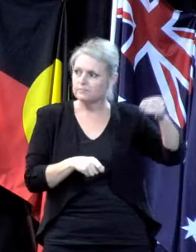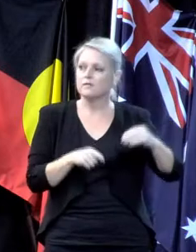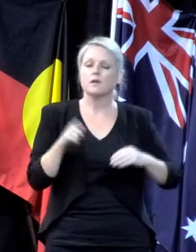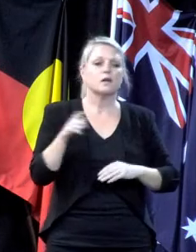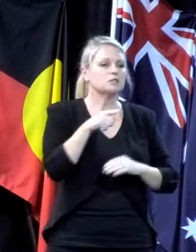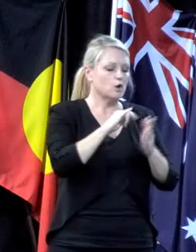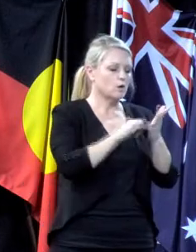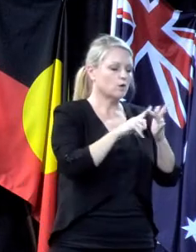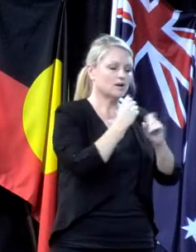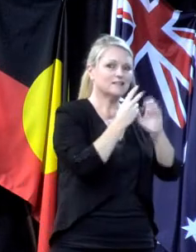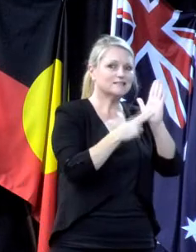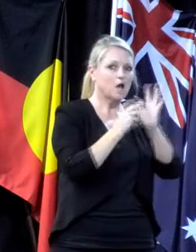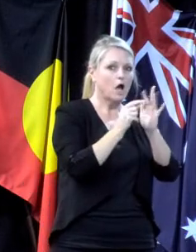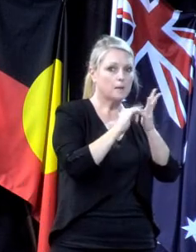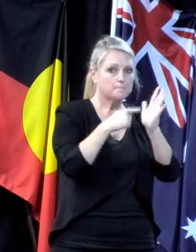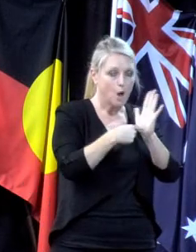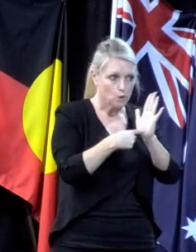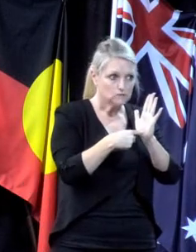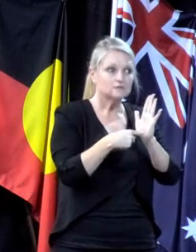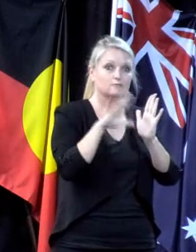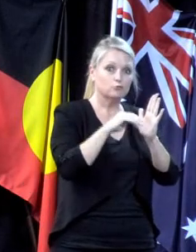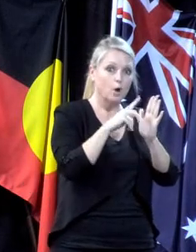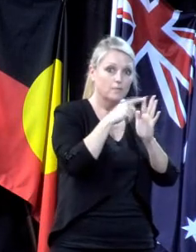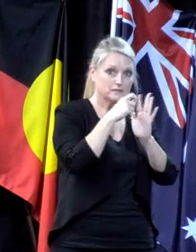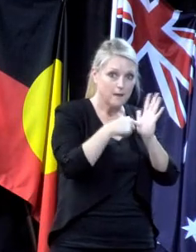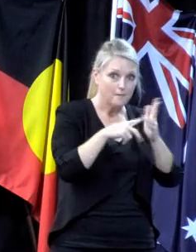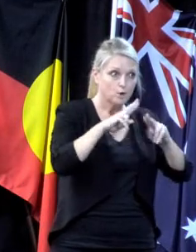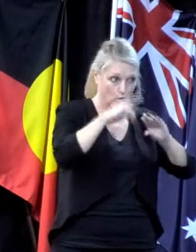is a departmentally-issued tool? MR DALE: That’s a Department tool. Yes.